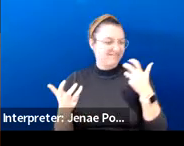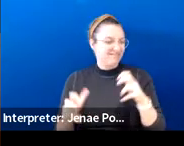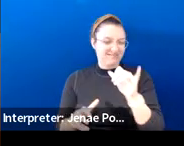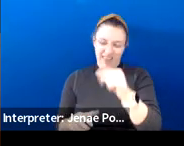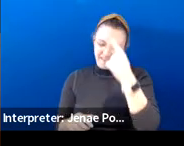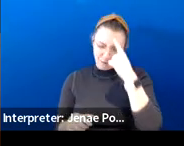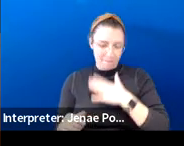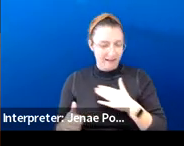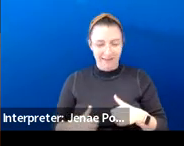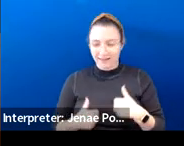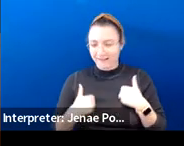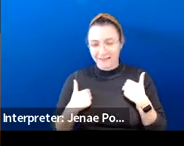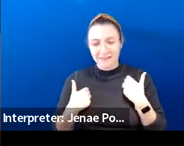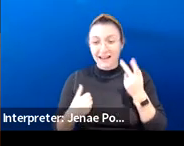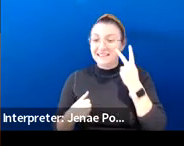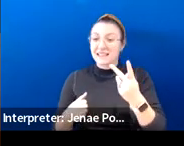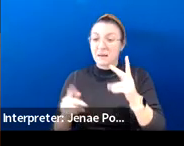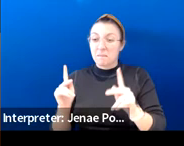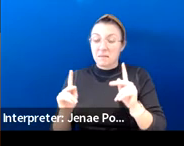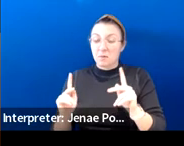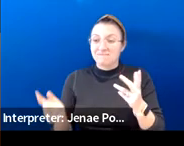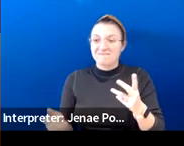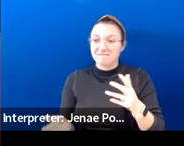I seen people who are middle aged men who are still living with their parents,